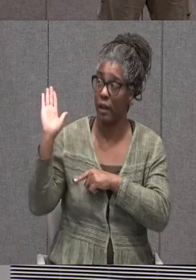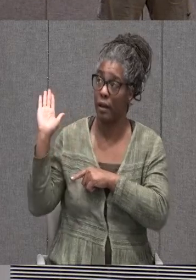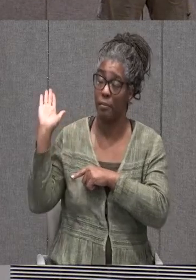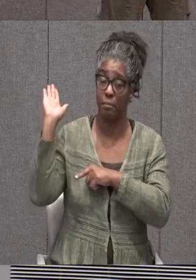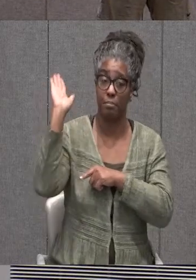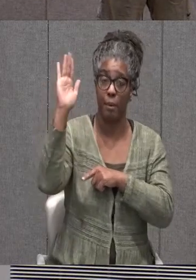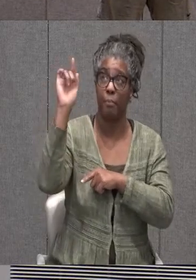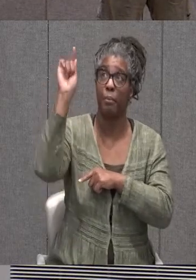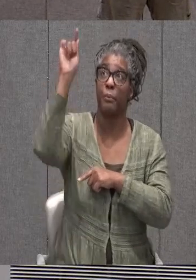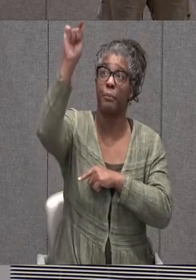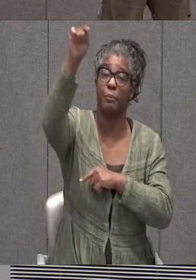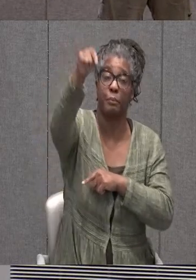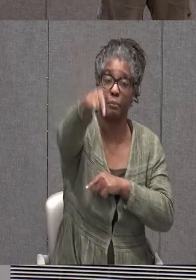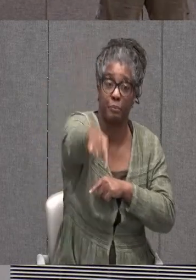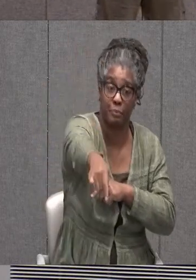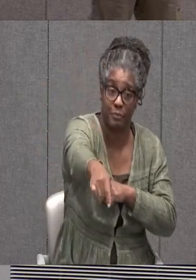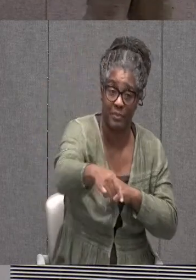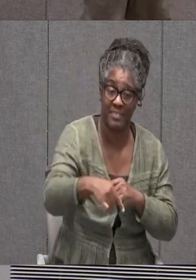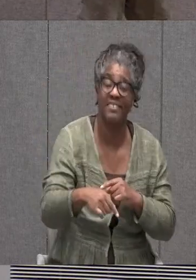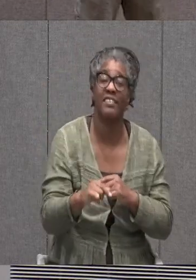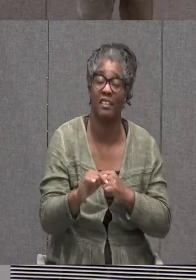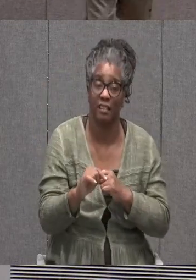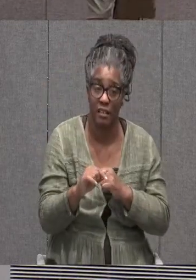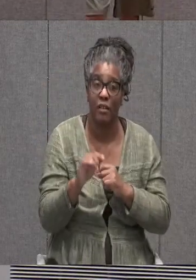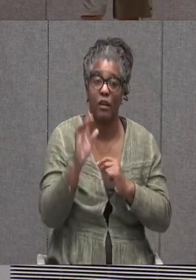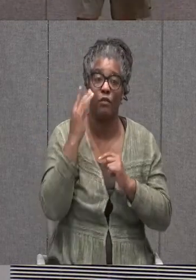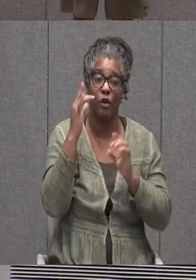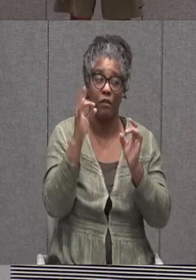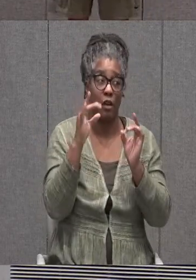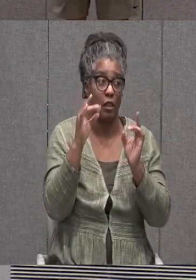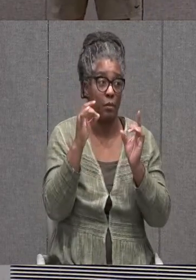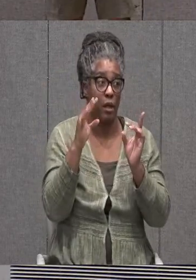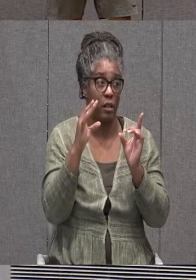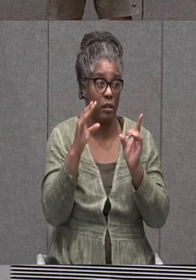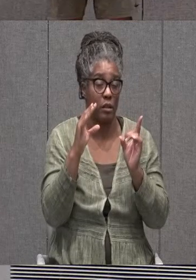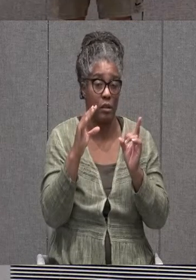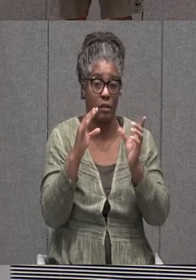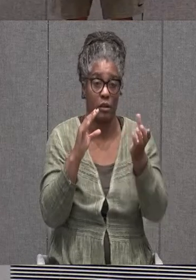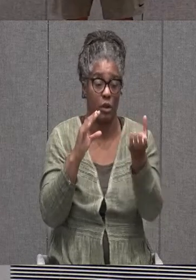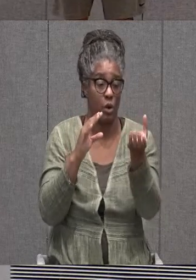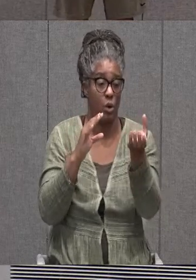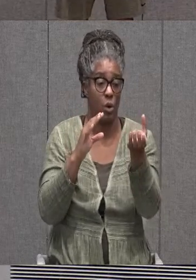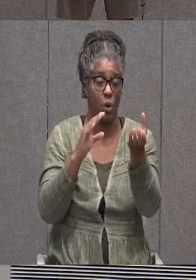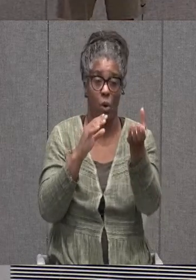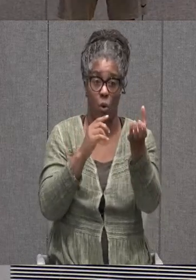So, if you're gonna serve, you're gonna use one hand to hold, and one hand to hit,